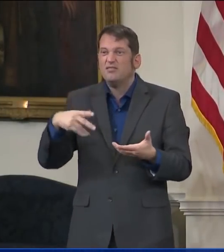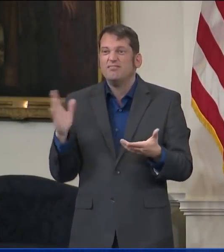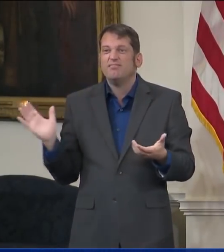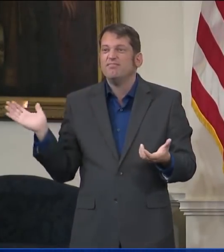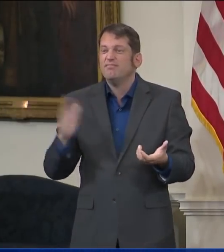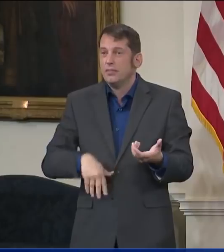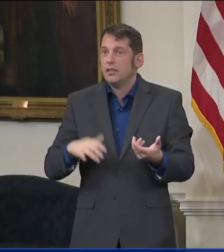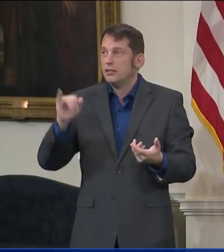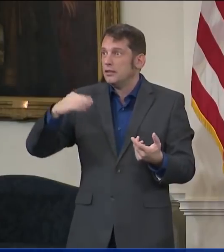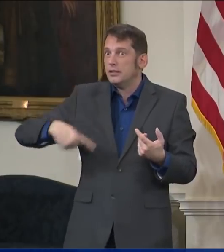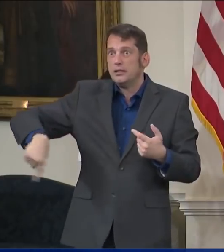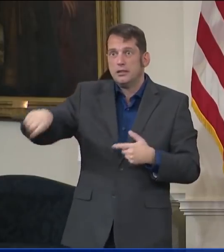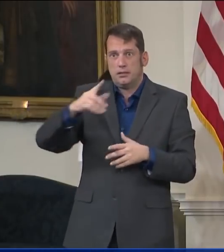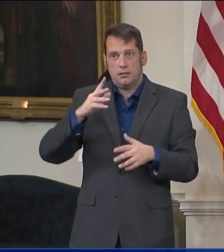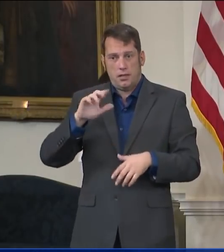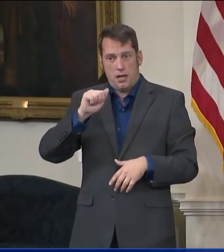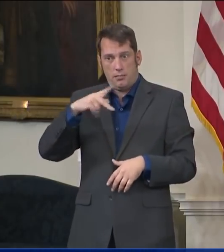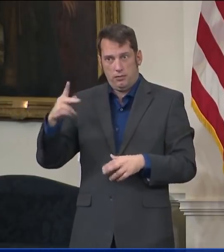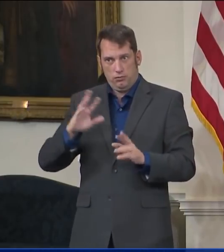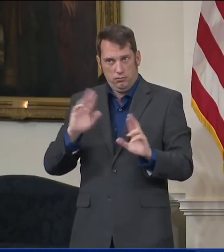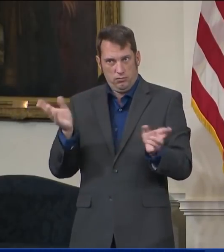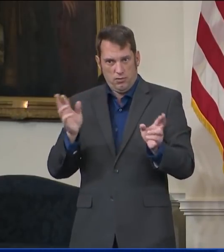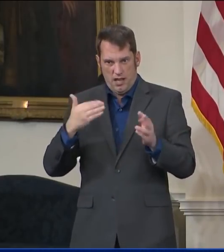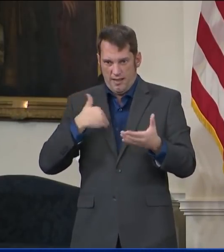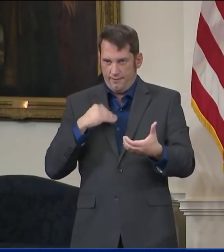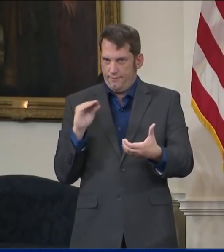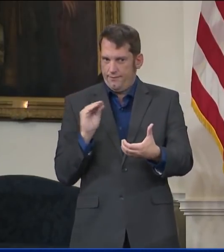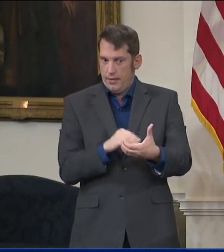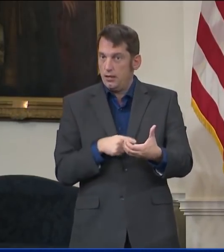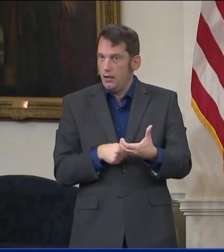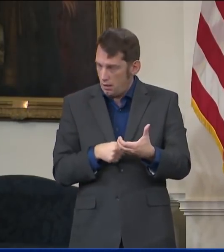THEY DON’T WANT TO PARTICIPATE AND SO YOU KNOW, THIS IS NOT BIG BROTHER.